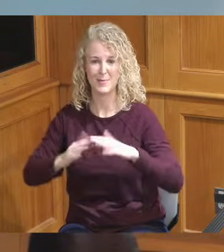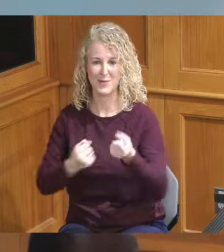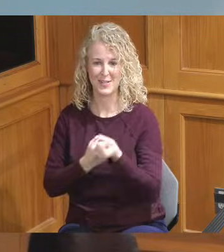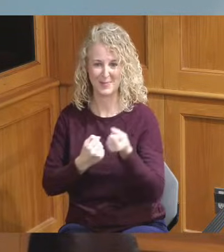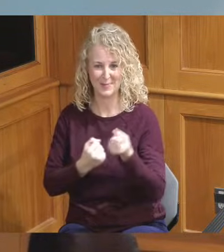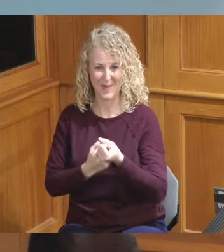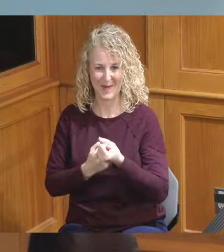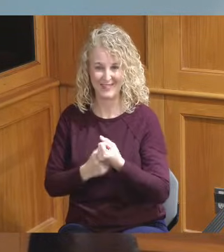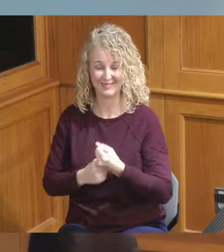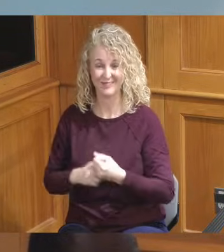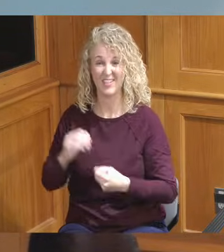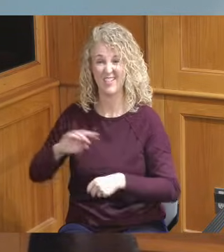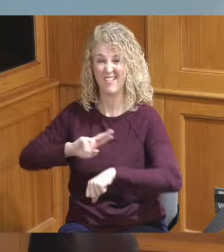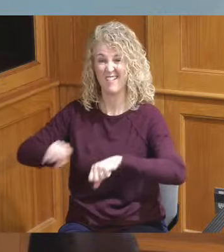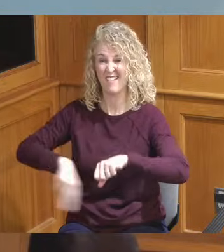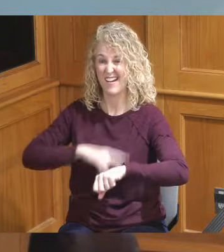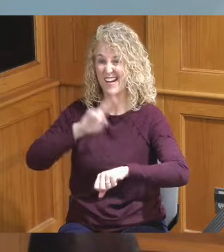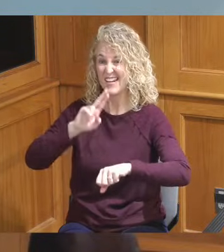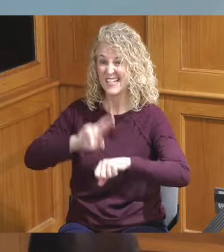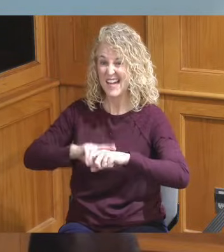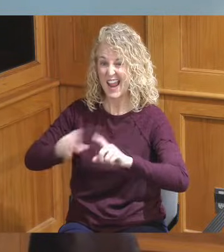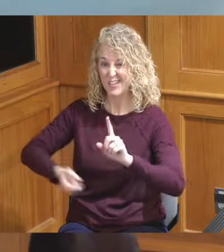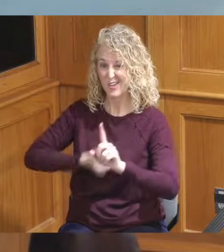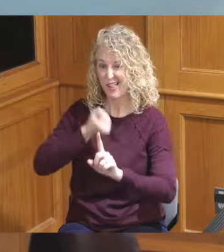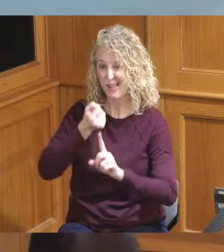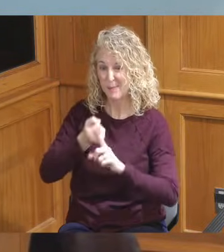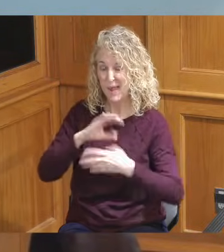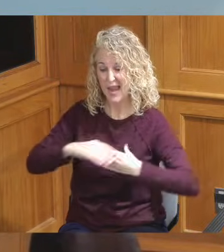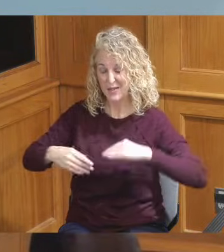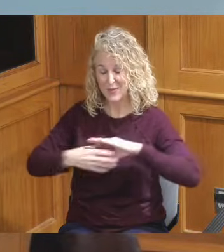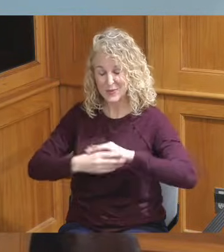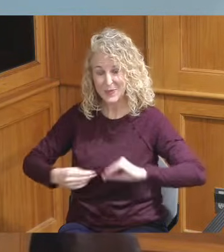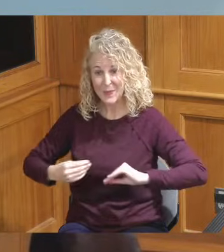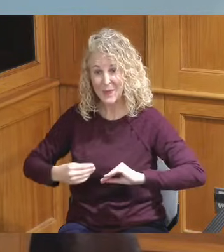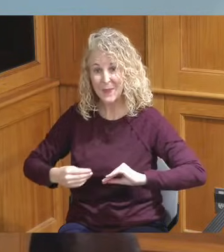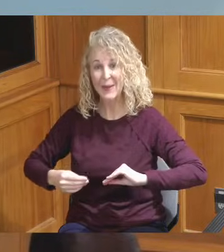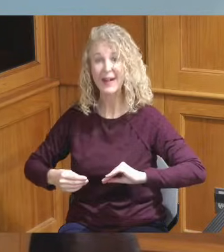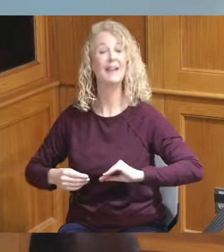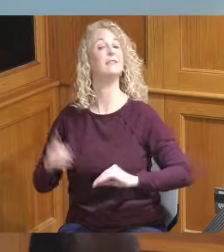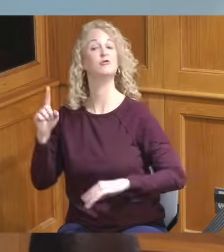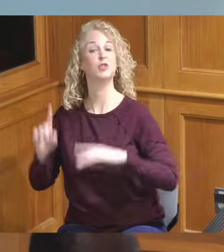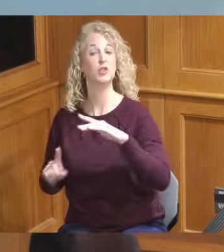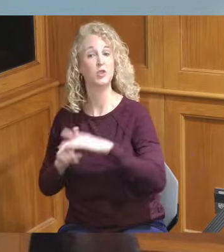Whereas her national impact and legacy were recognized through appearances on the Oprah